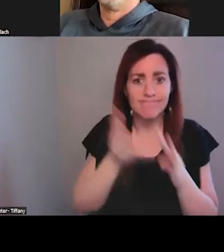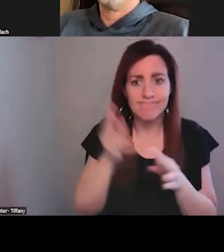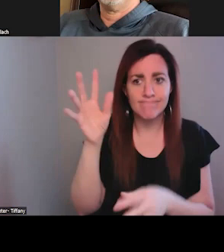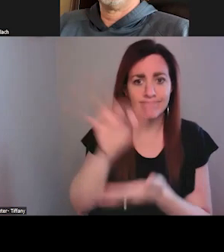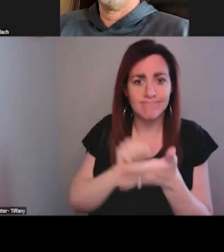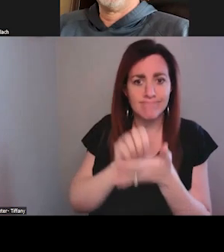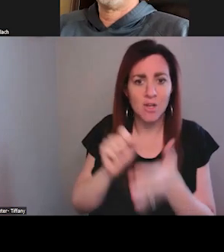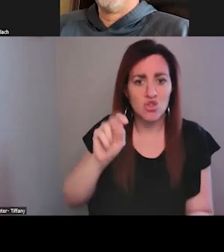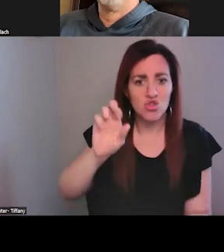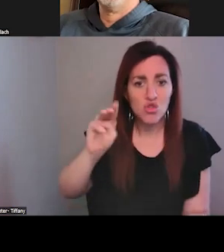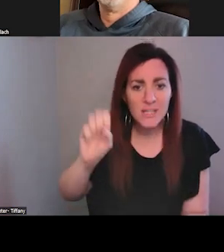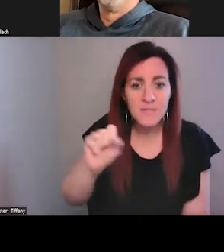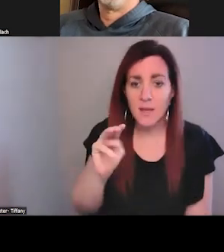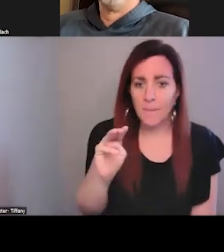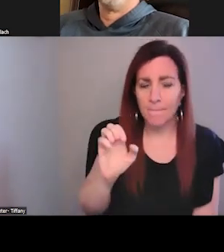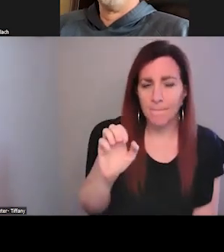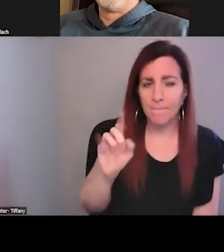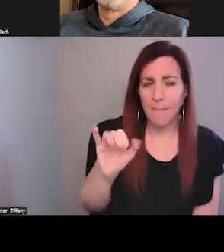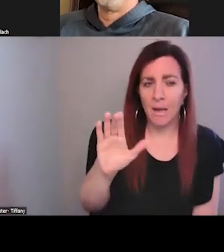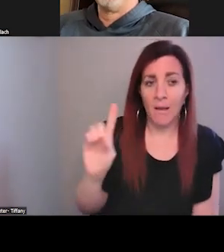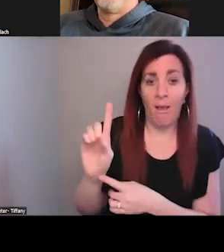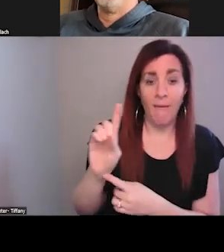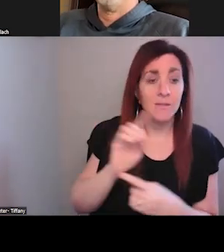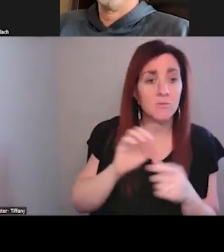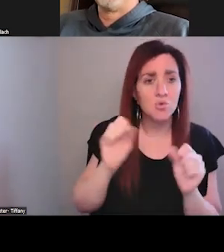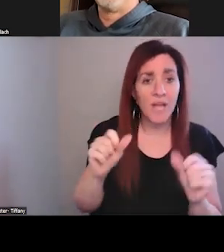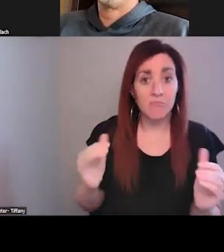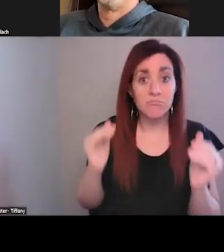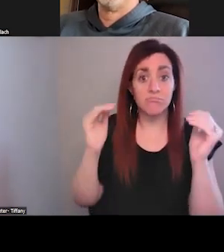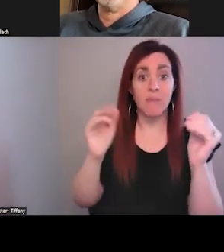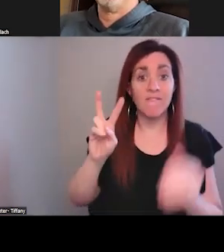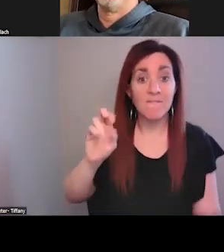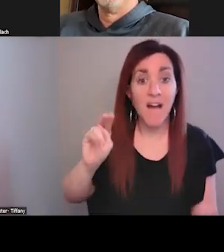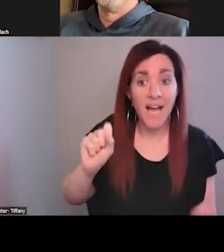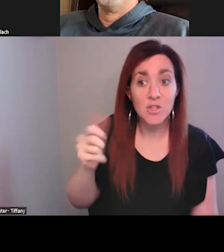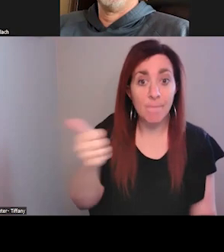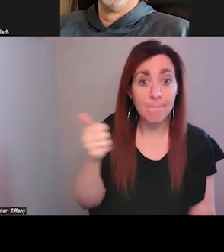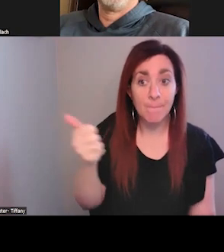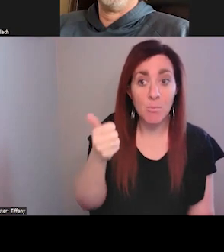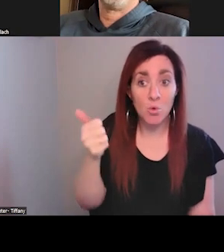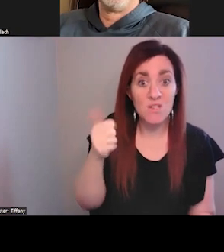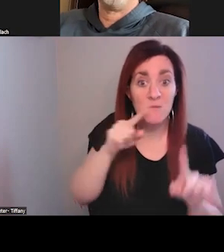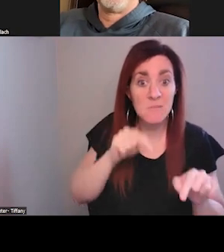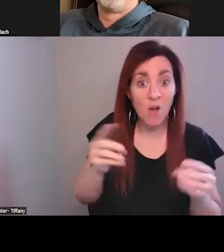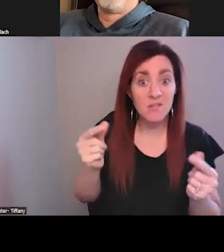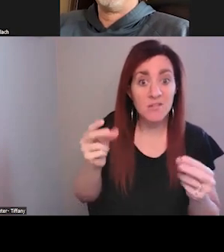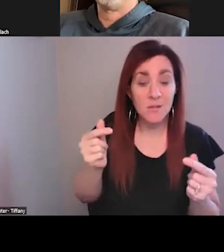AGENCY CAN HELP. WE HEARD ABOUT THE ABILITY TO GET STATE PLAN AMENDMENT